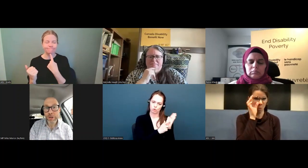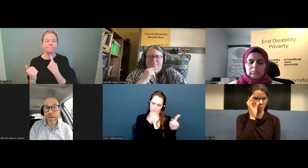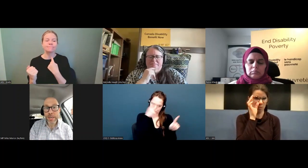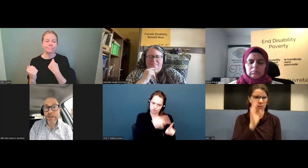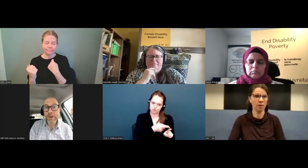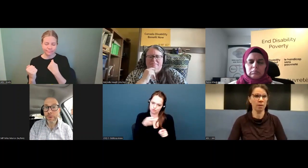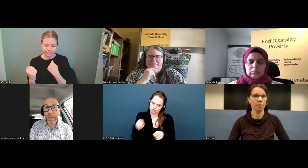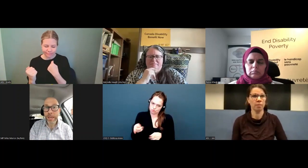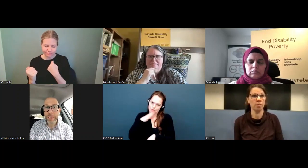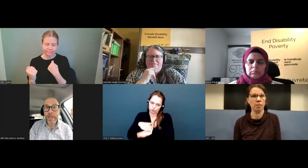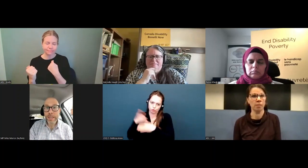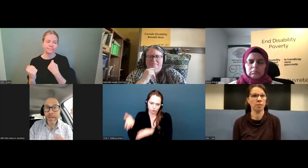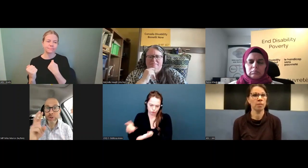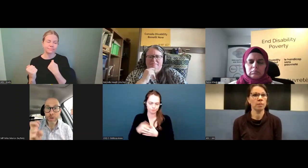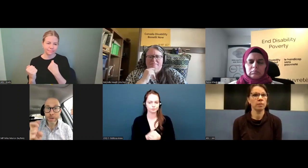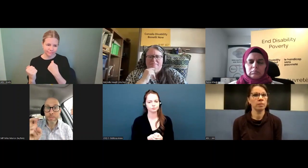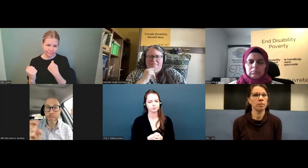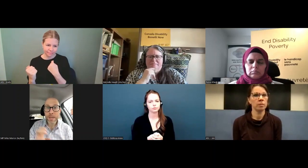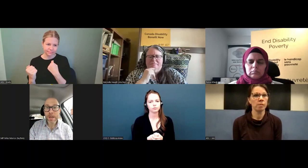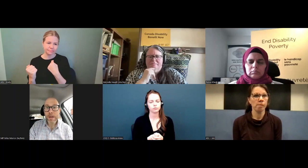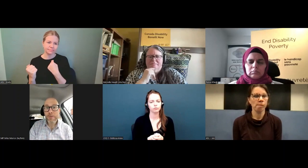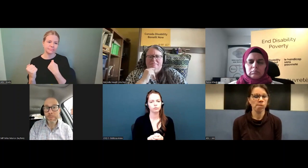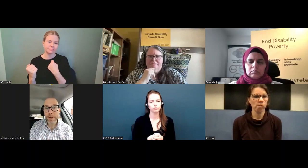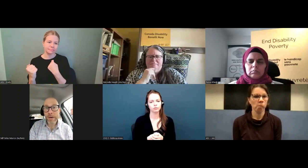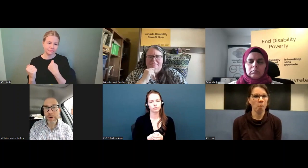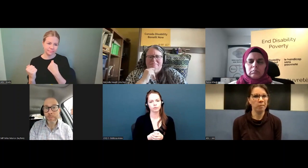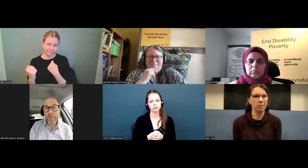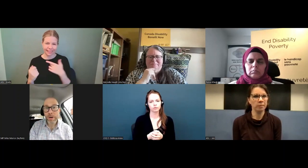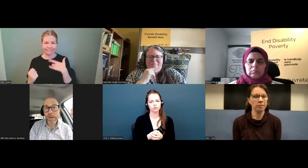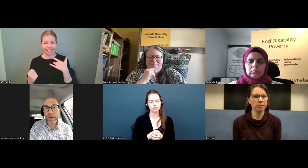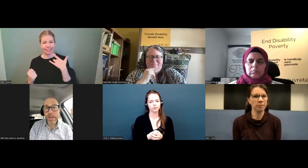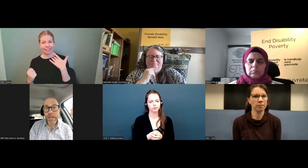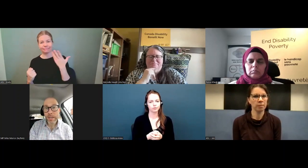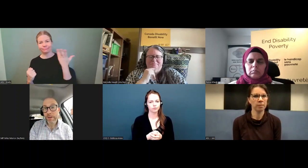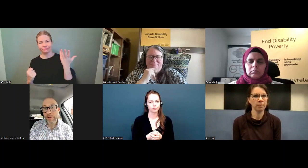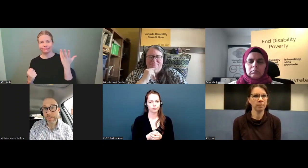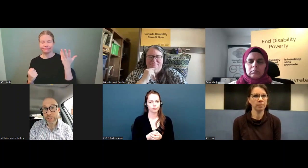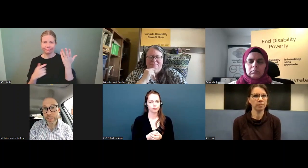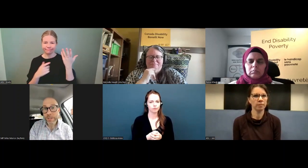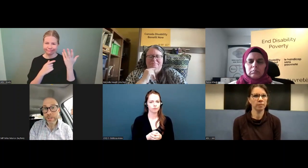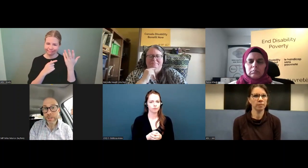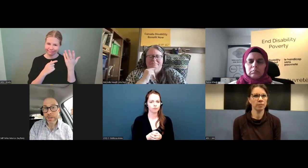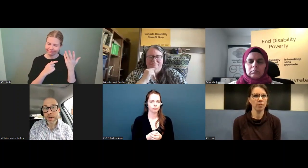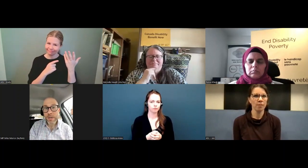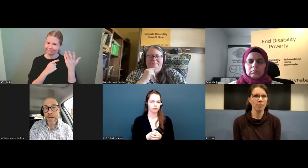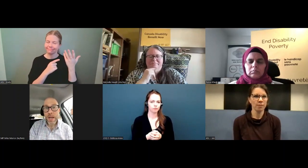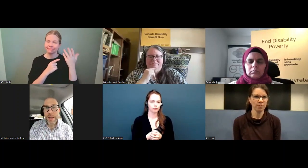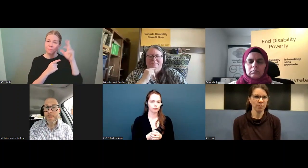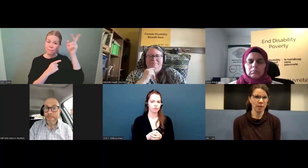I DON'T THINK THAT "TRUST ME" FROM THE GOVERNING PARTY IS SUFFICIENT.